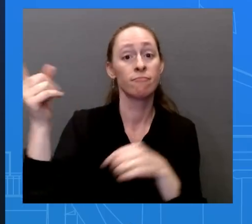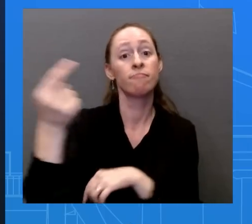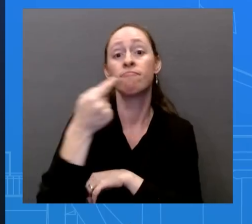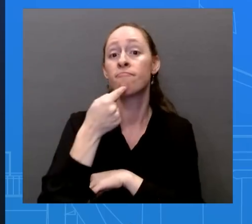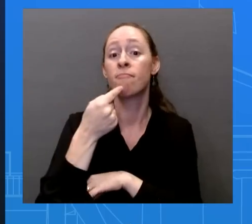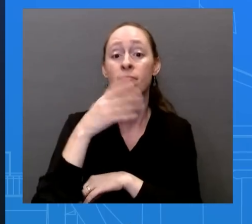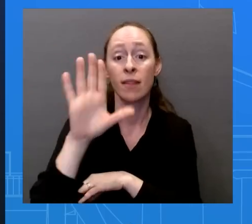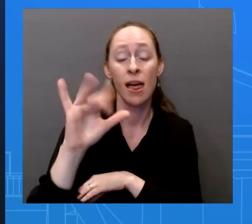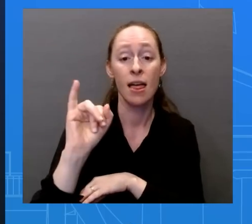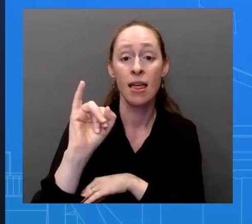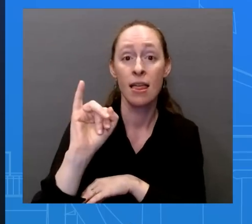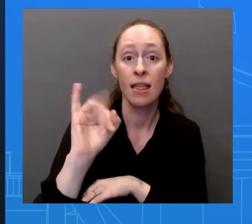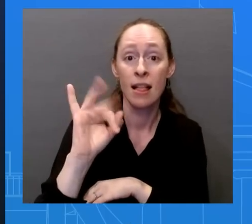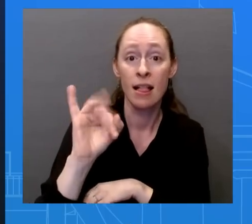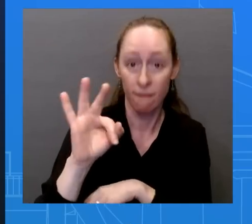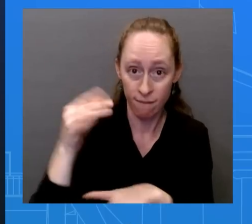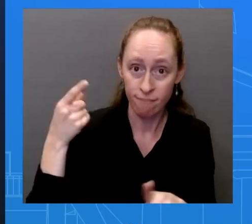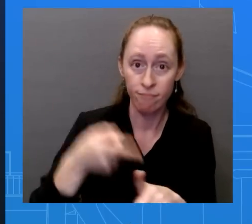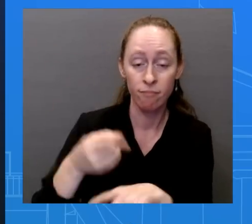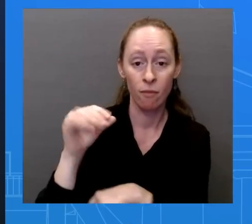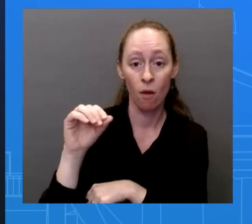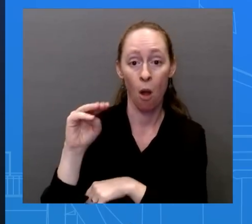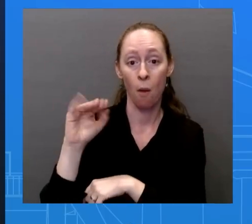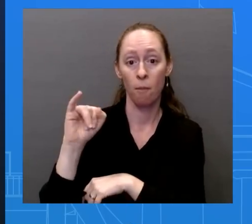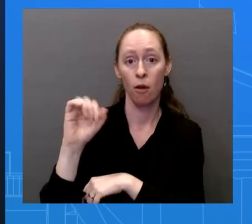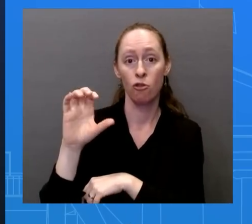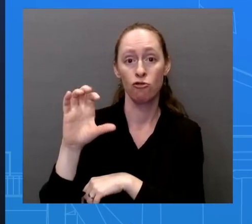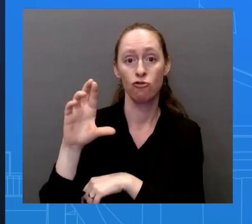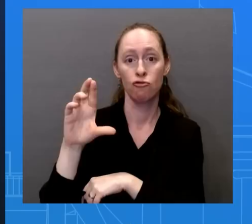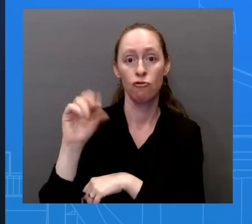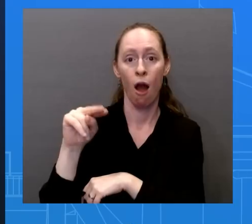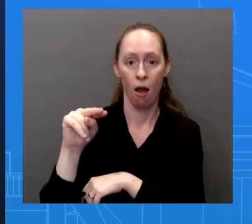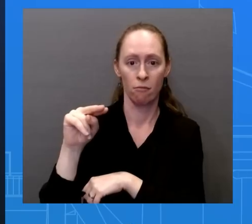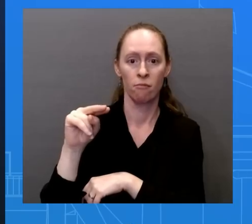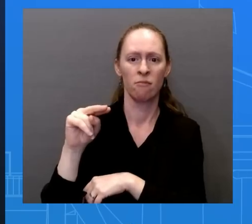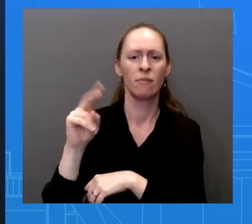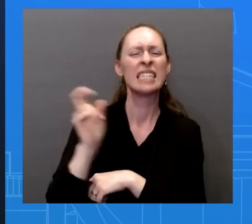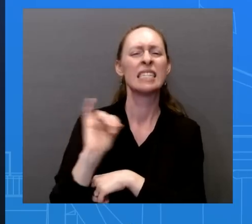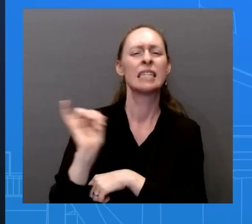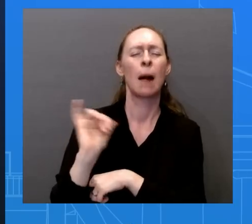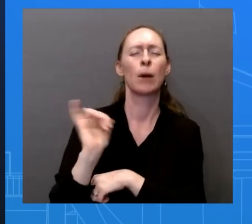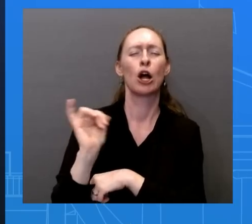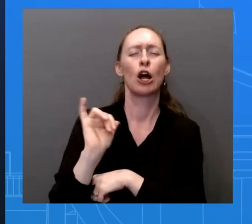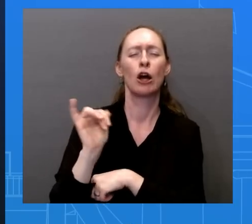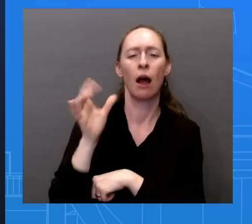so we can get it out to the American people because it would take us four to six weeks for domestic manufacturing to ramp up again.